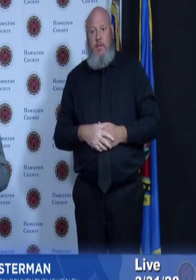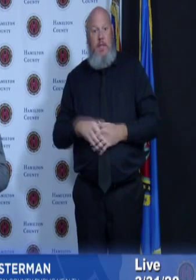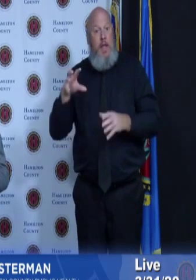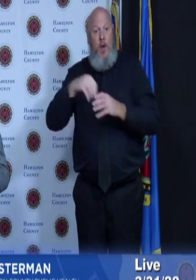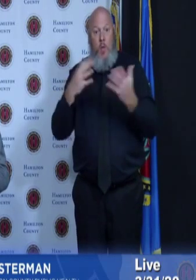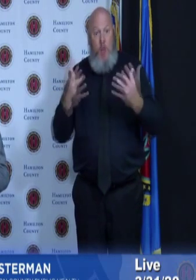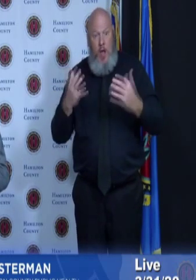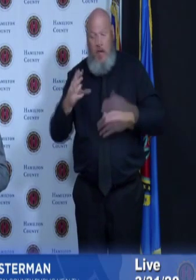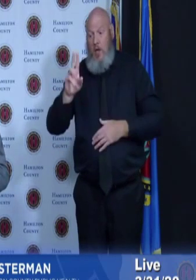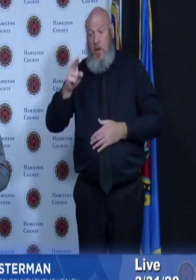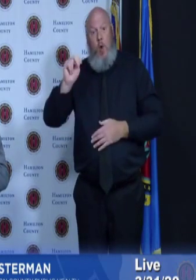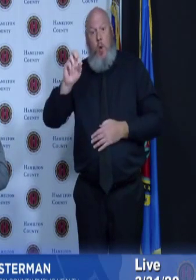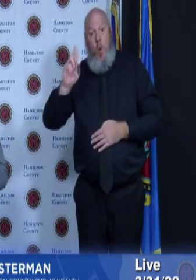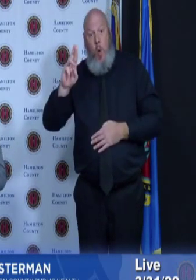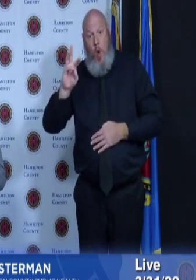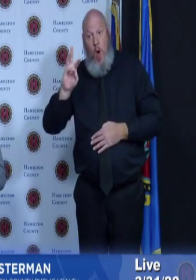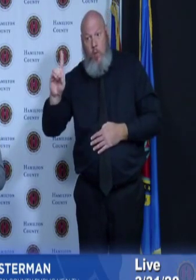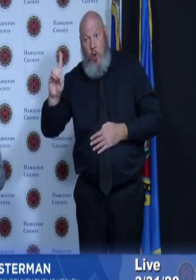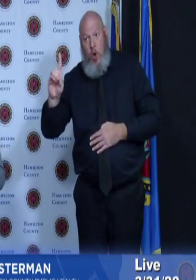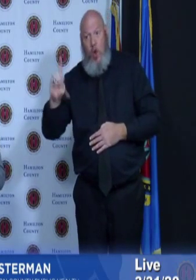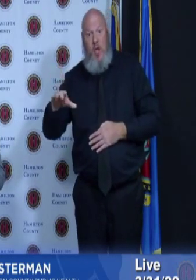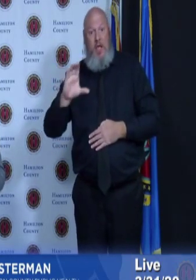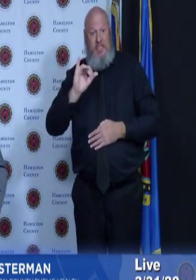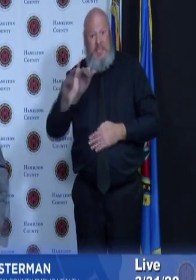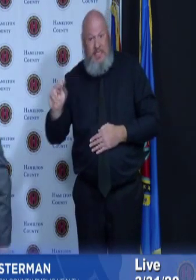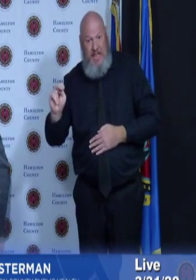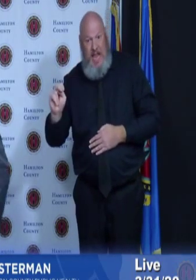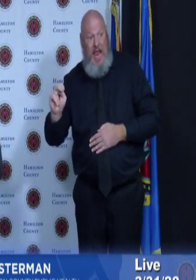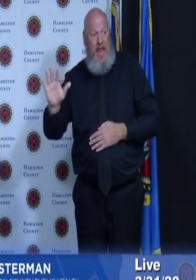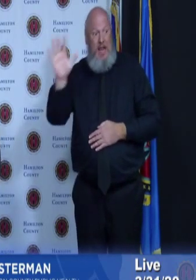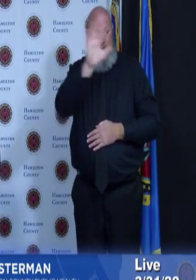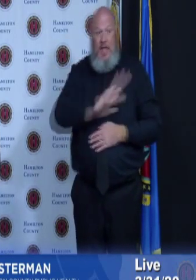jurisdiction served by Hamilton County Public Health we have 56 residents with